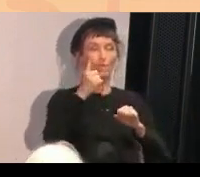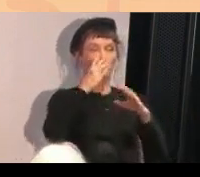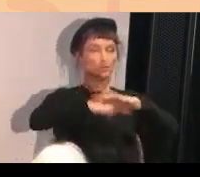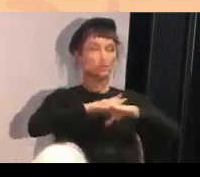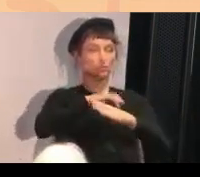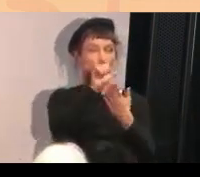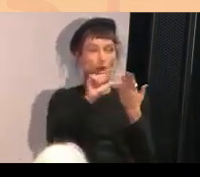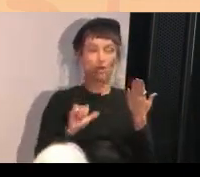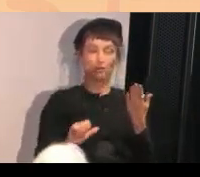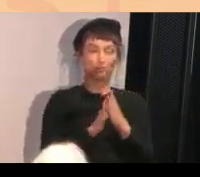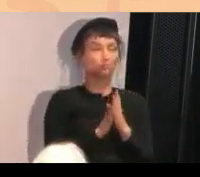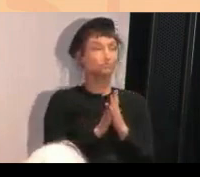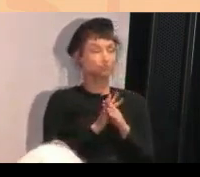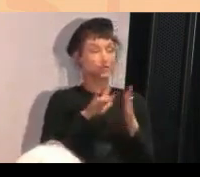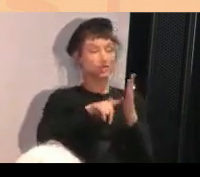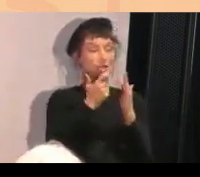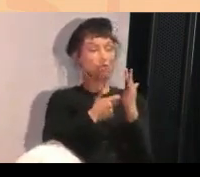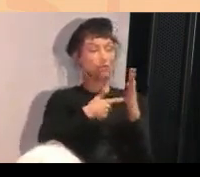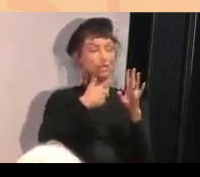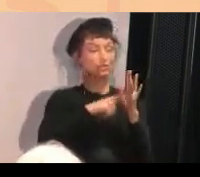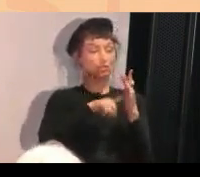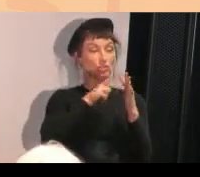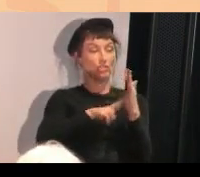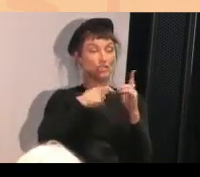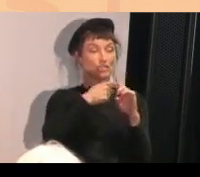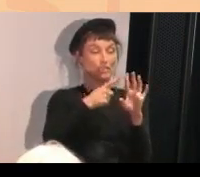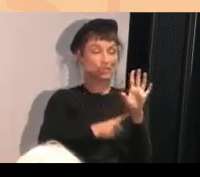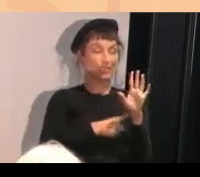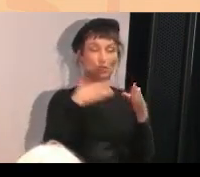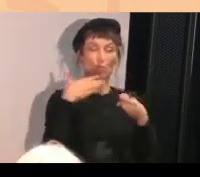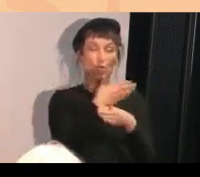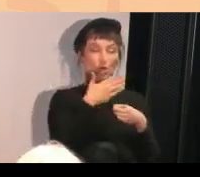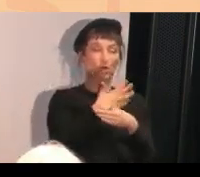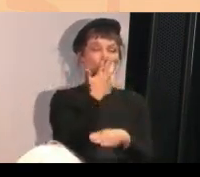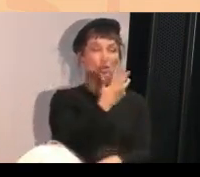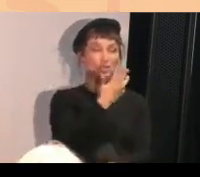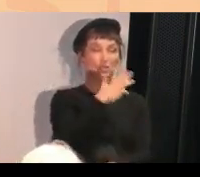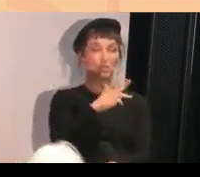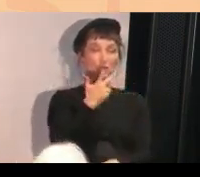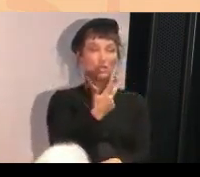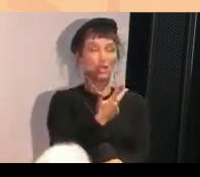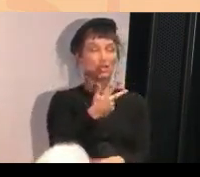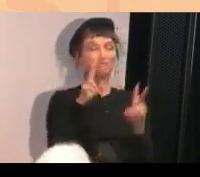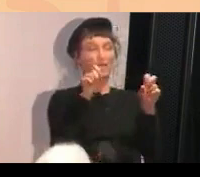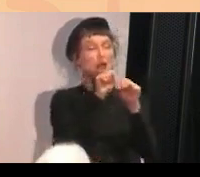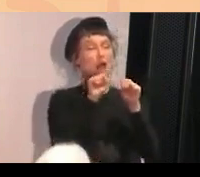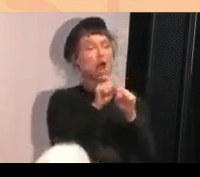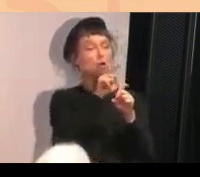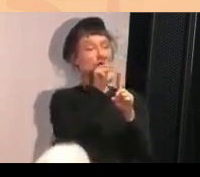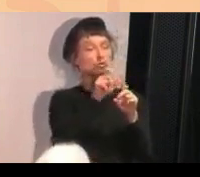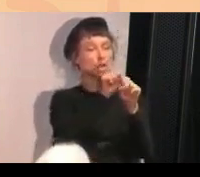through Terri Janke's work since the 1998 Our Clture Our Future report they also